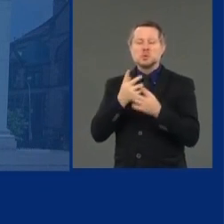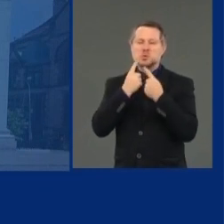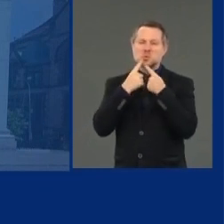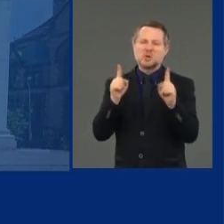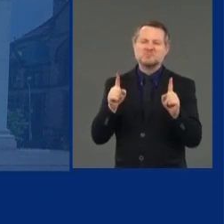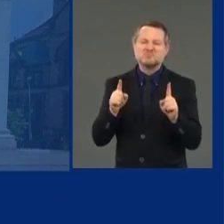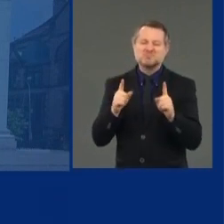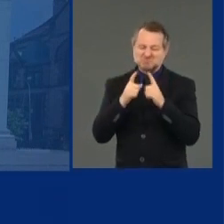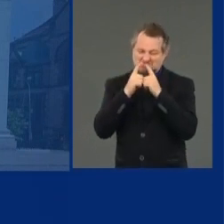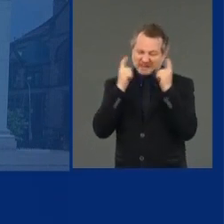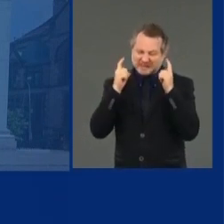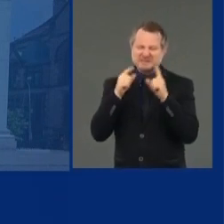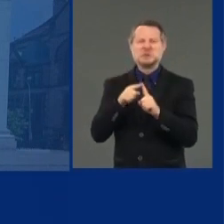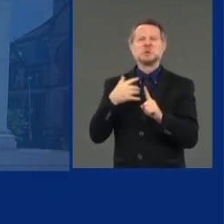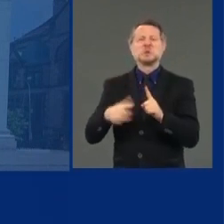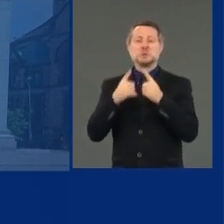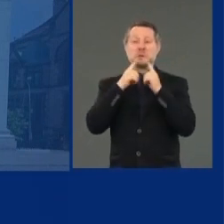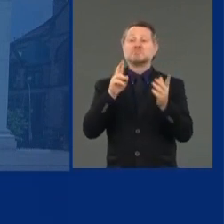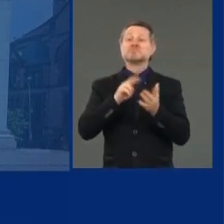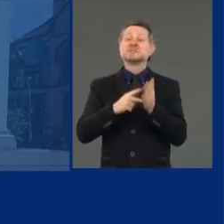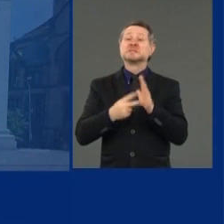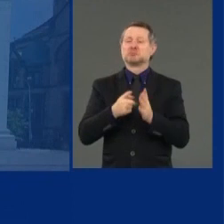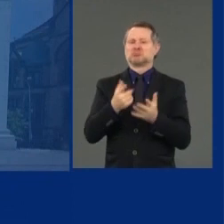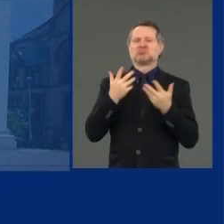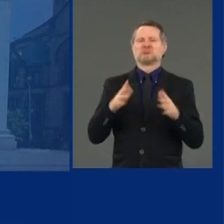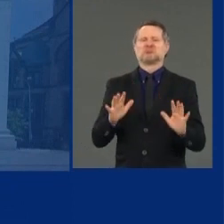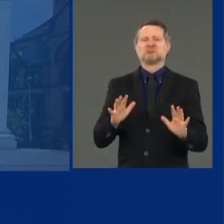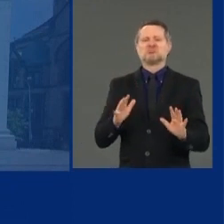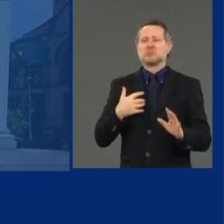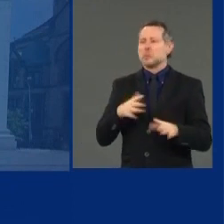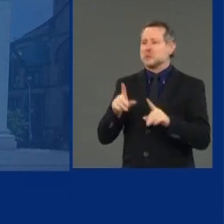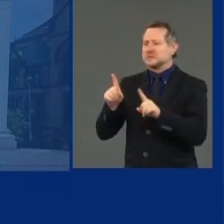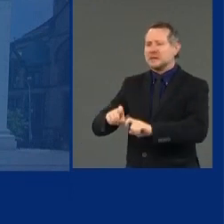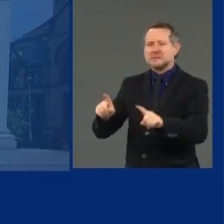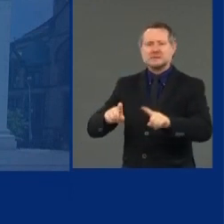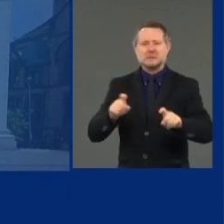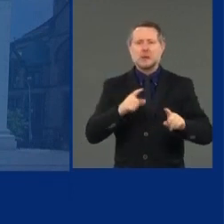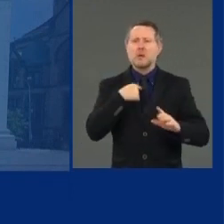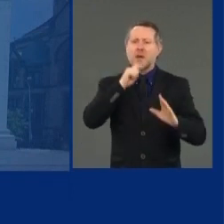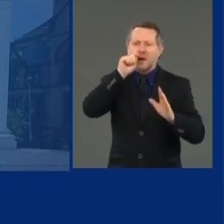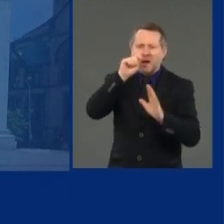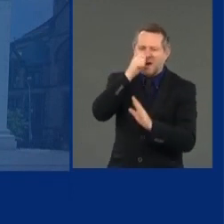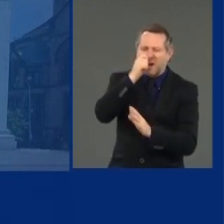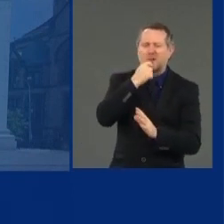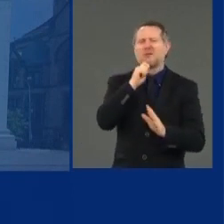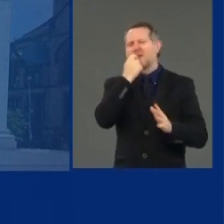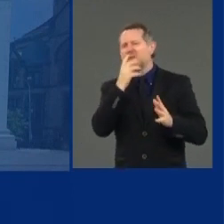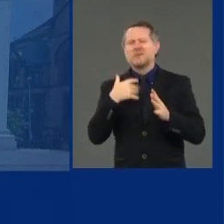BECAUSE THE PPE WORKS. THOSE MASKS WORK.